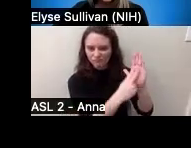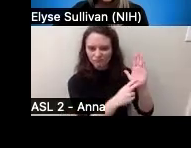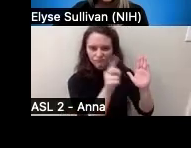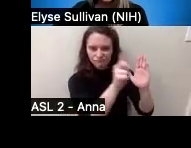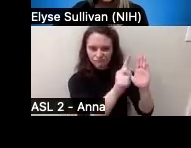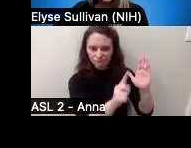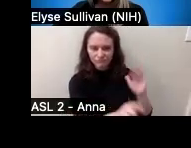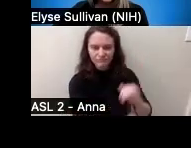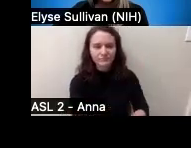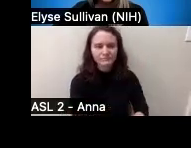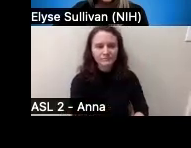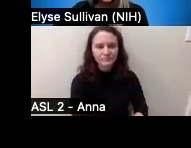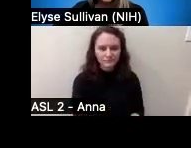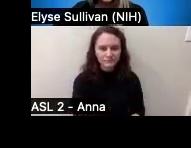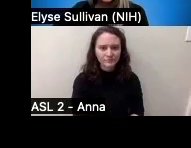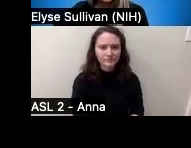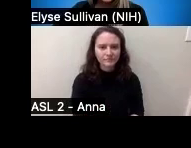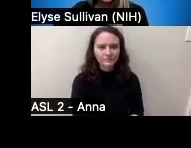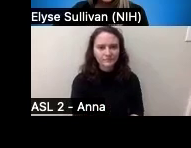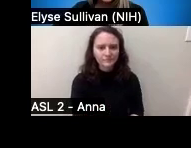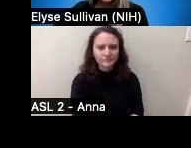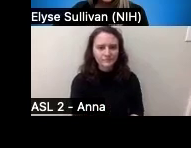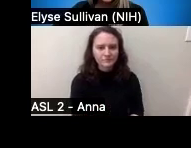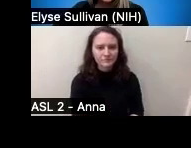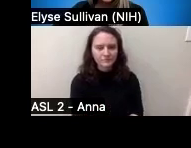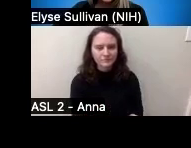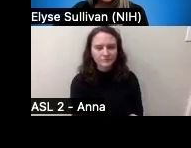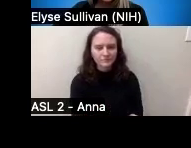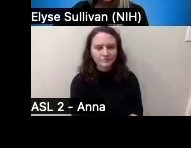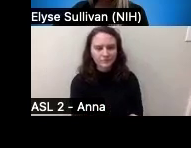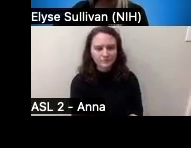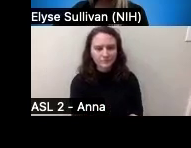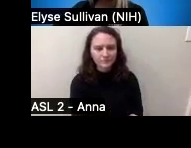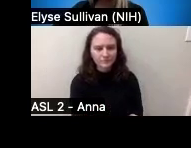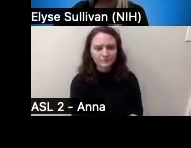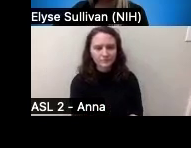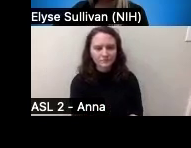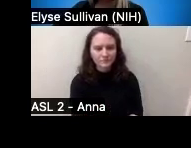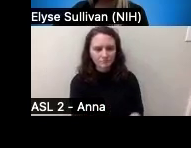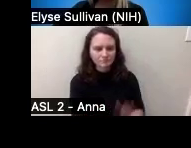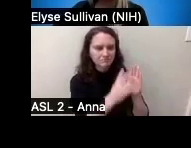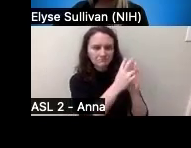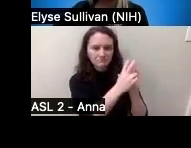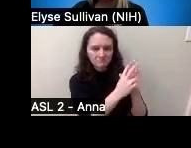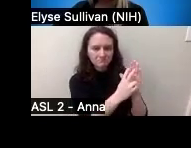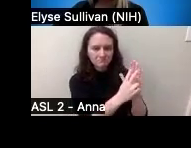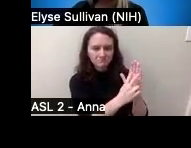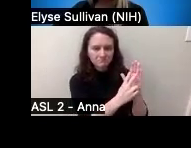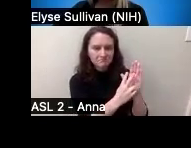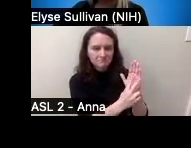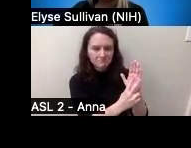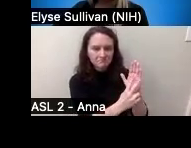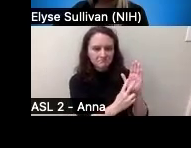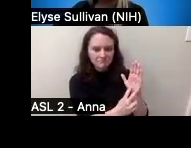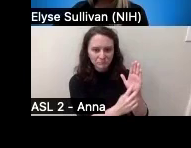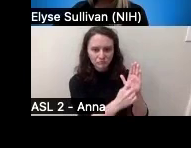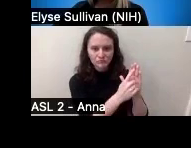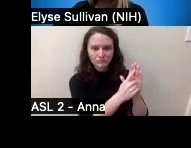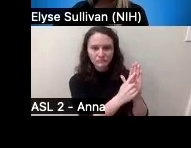as an amended application or resubmission, but the PI's ESI status has expired. NIH will not give special funding consideration